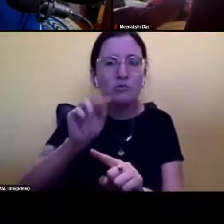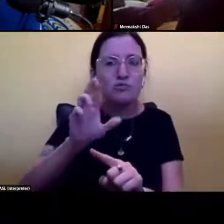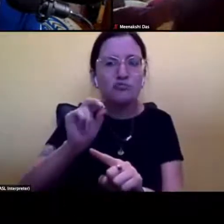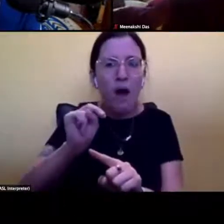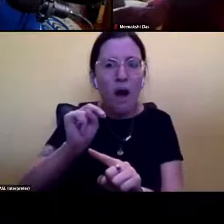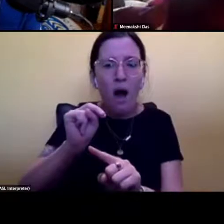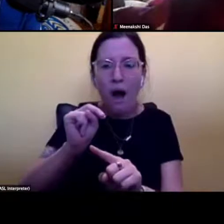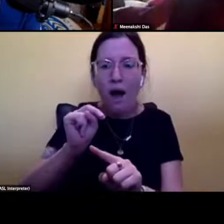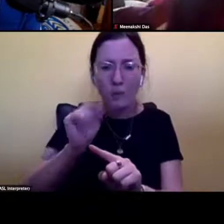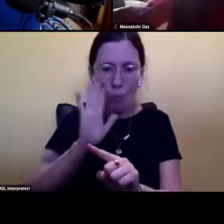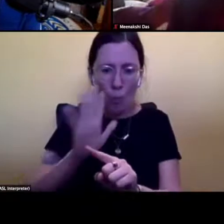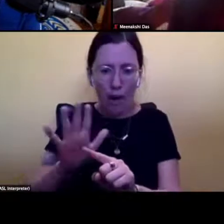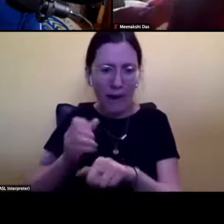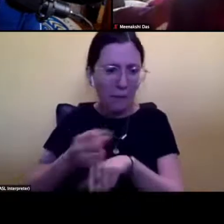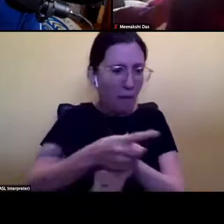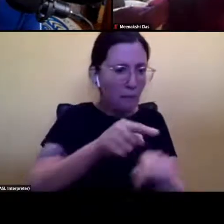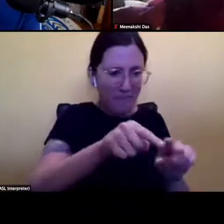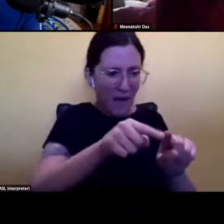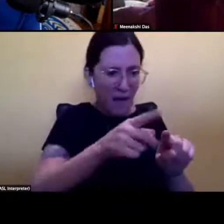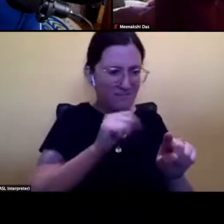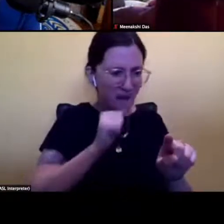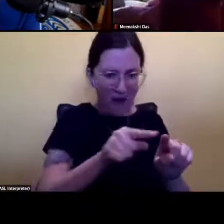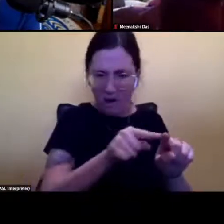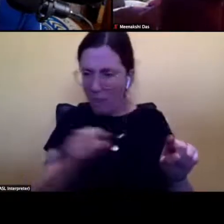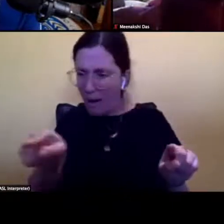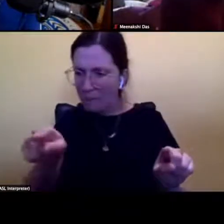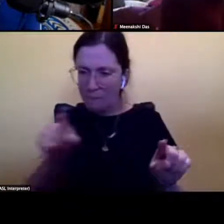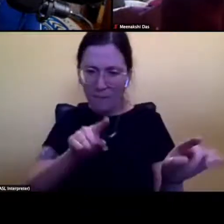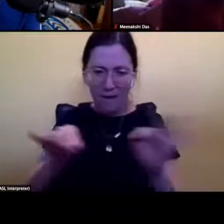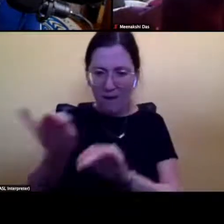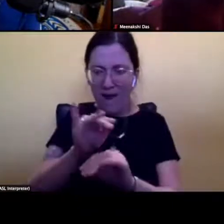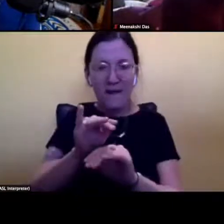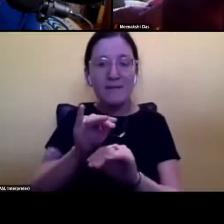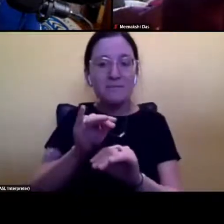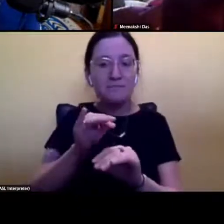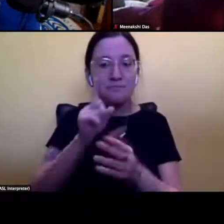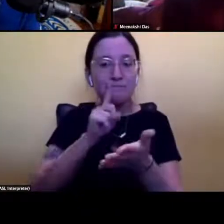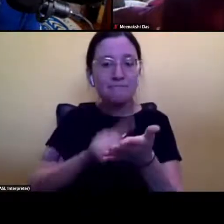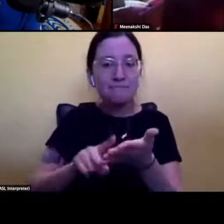one place instead of another. To turn one molecule into a different molecule.